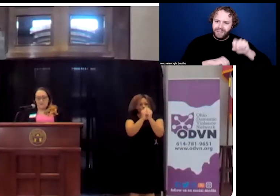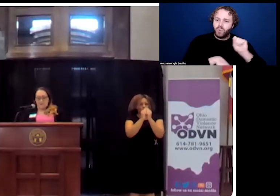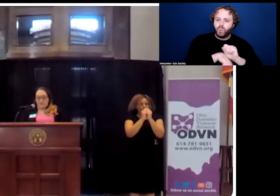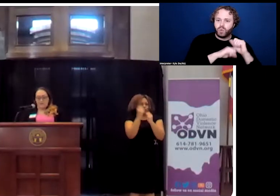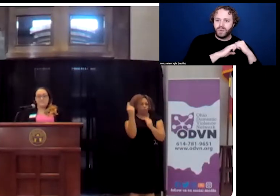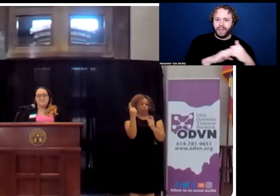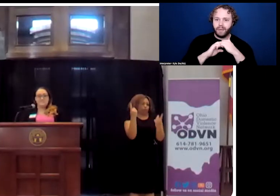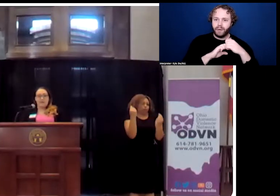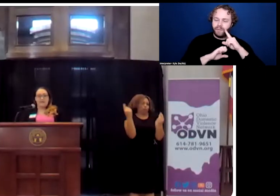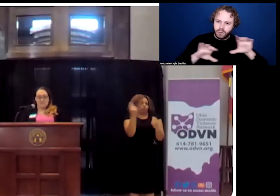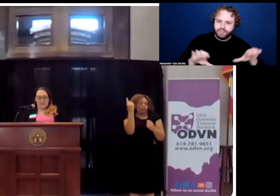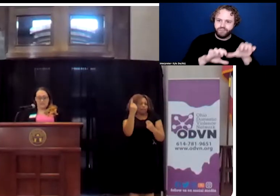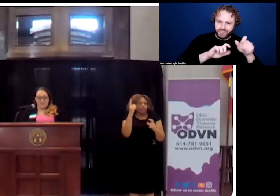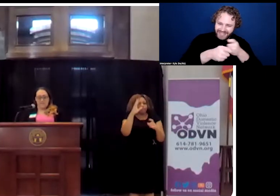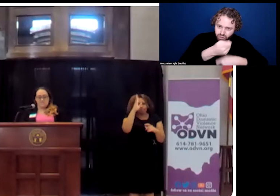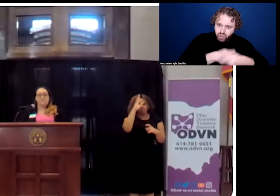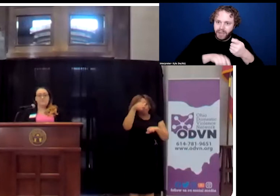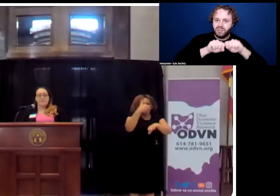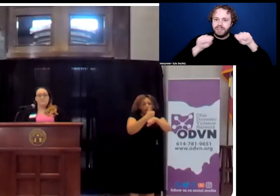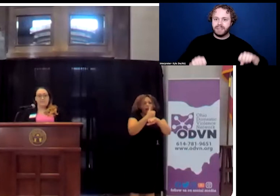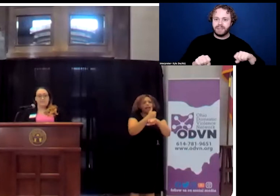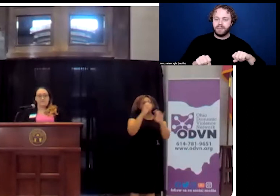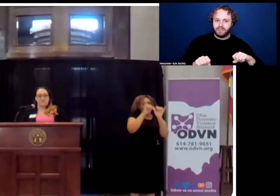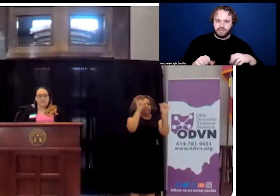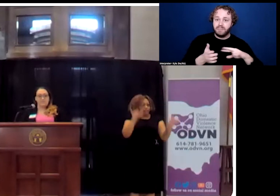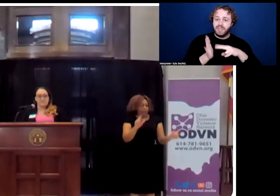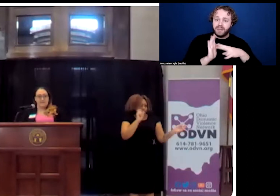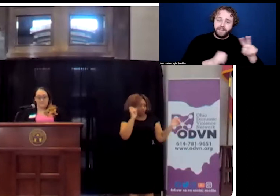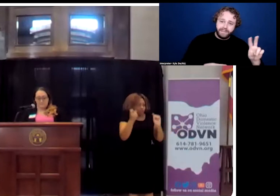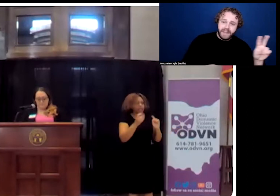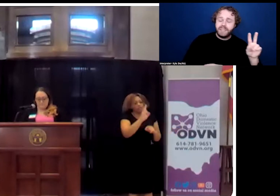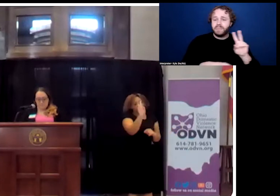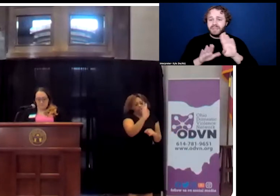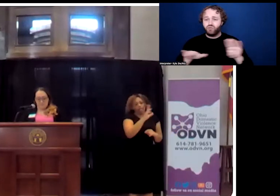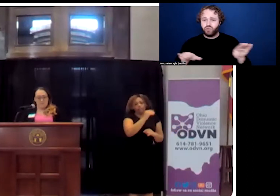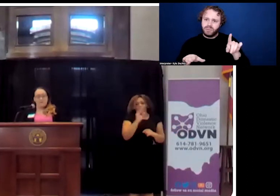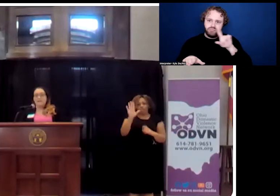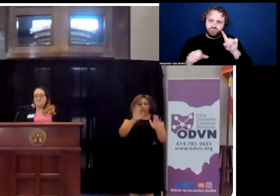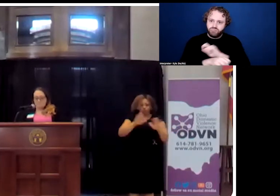and create systematic change so victims and their children can be safe. Next up, we